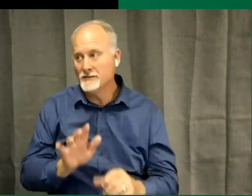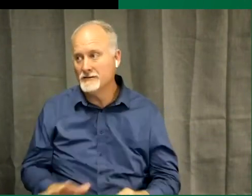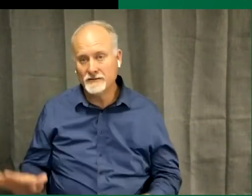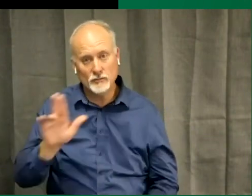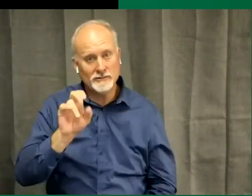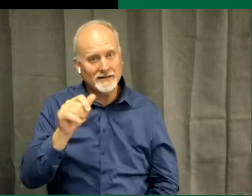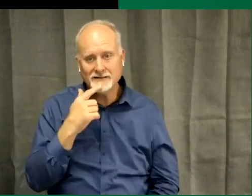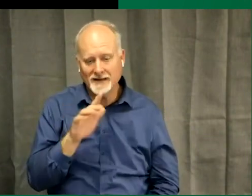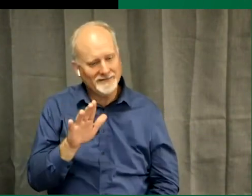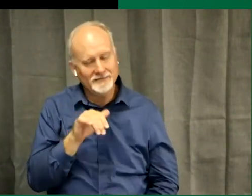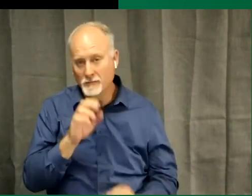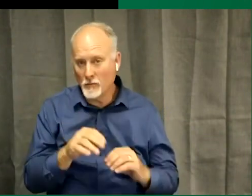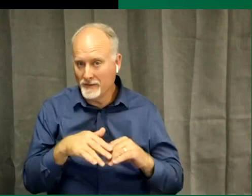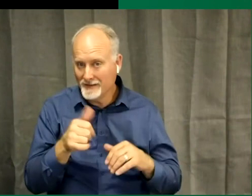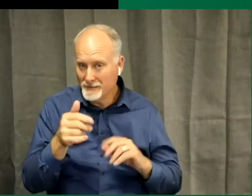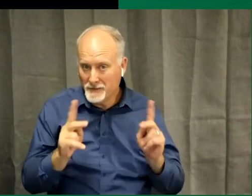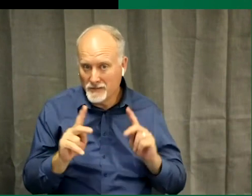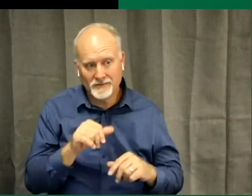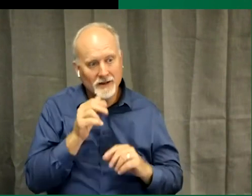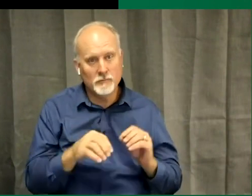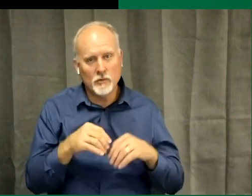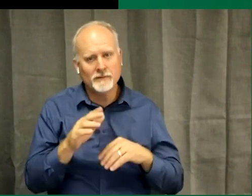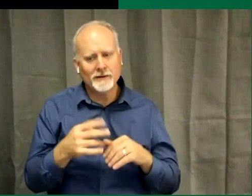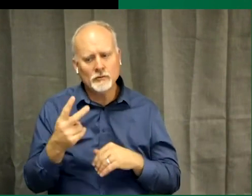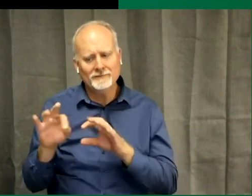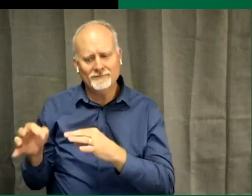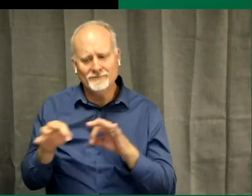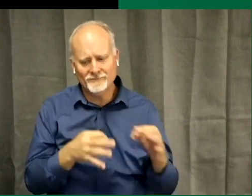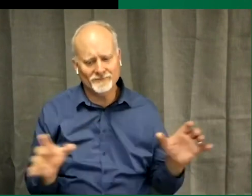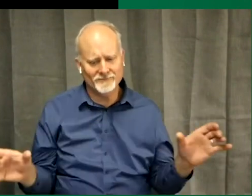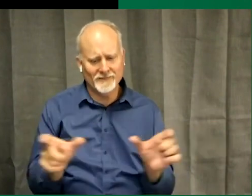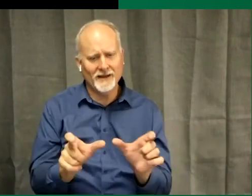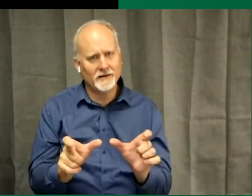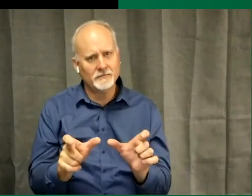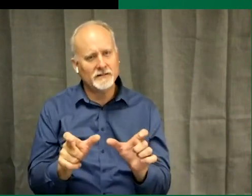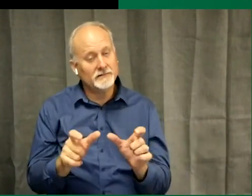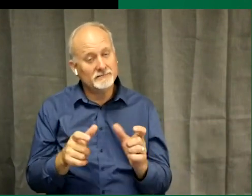more than 10 people no more than two households that's a good rule of thumb two households means